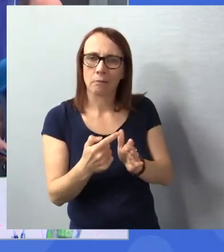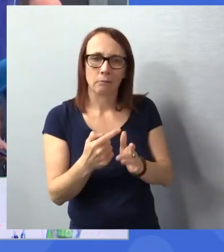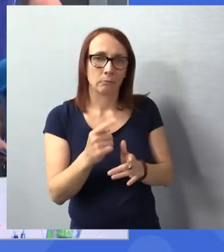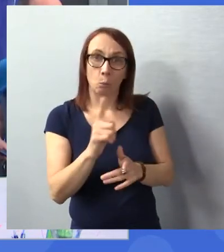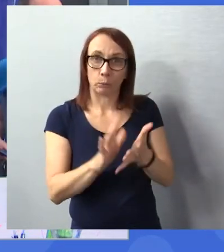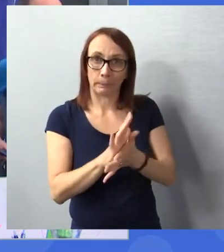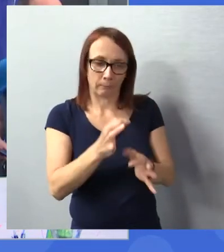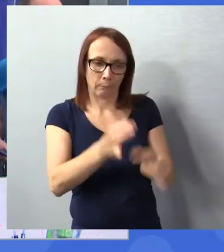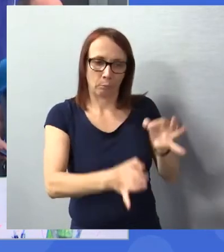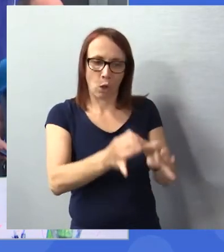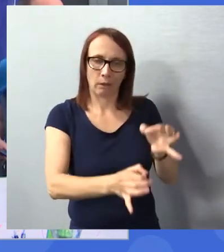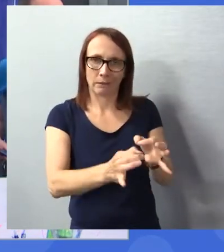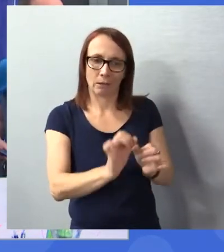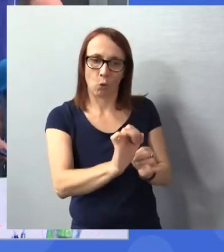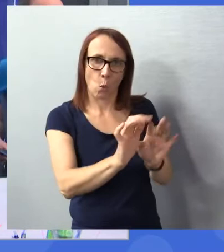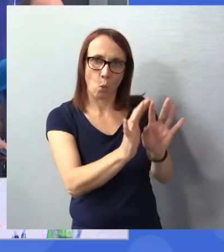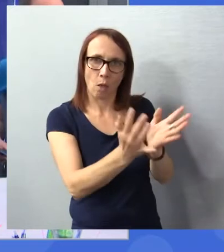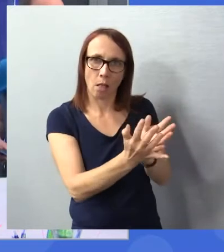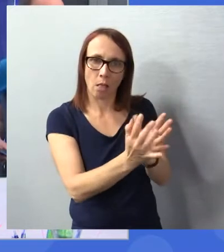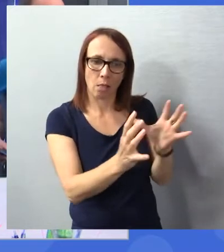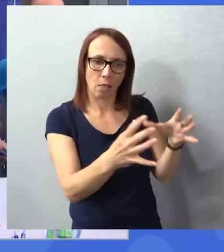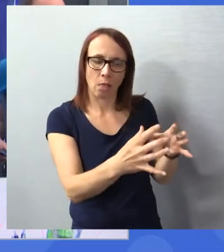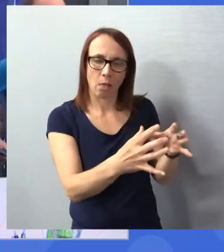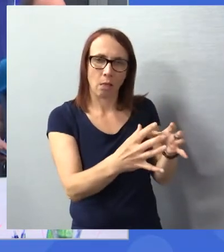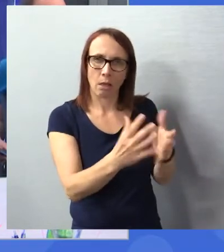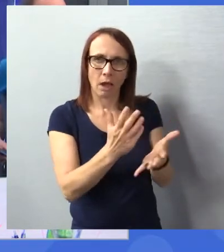that they live in their own bubble the do I should I live in the world with